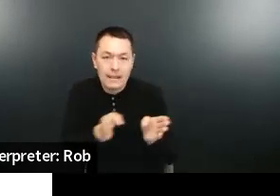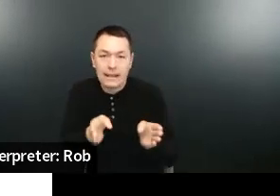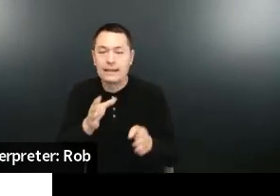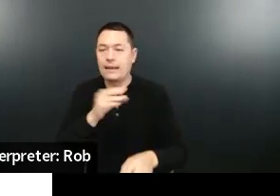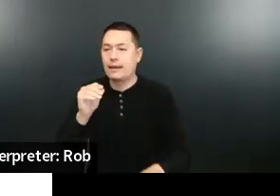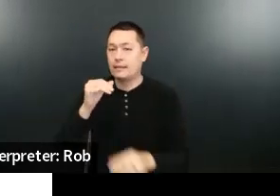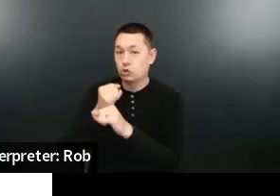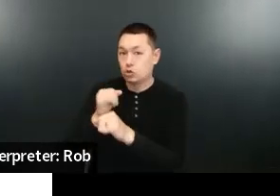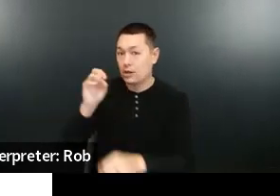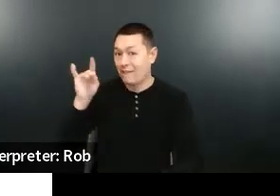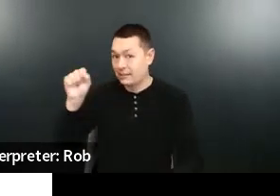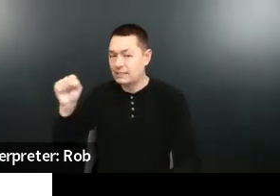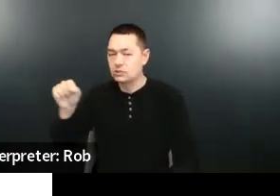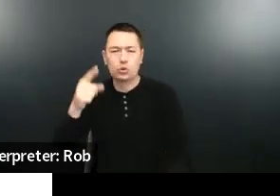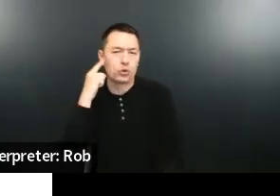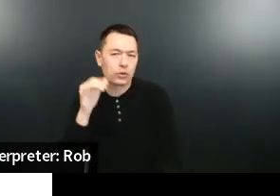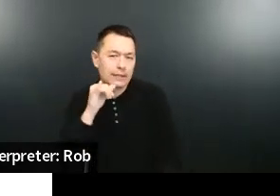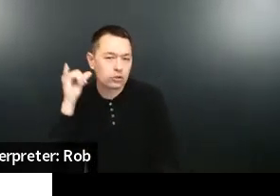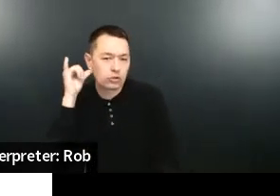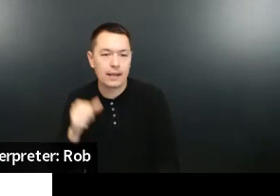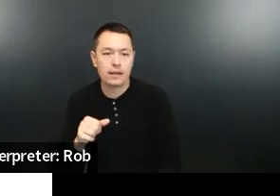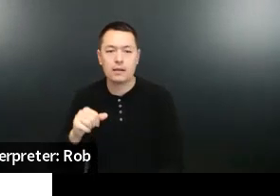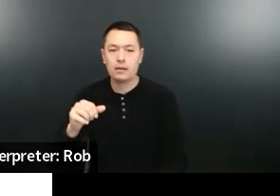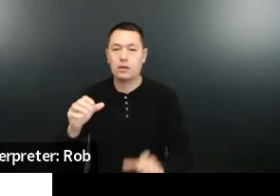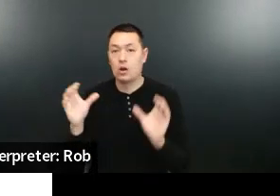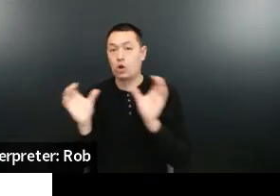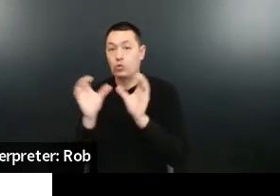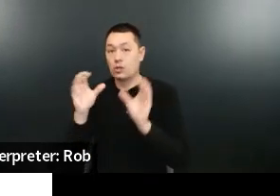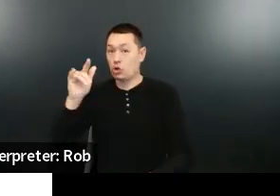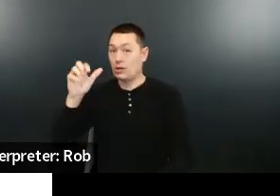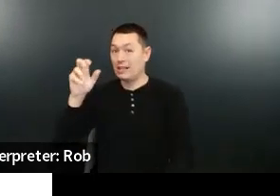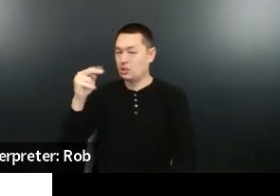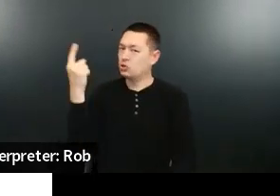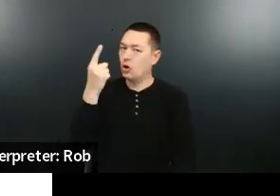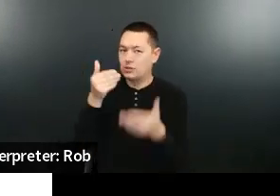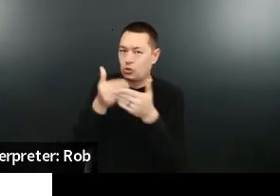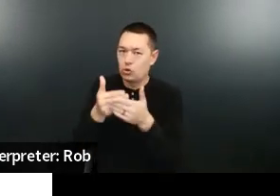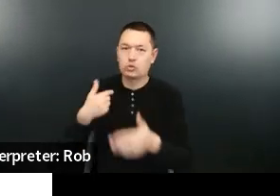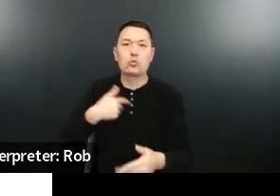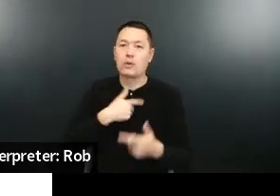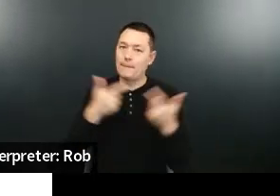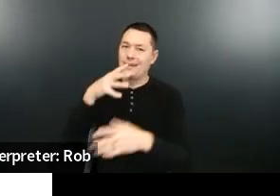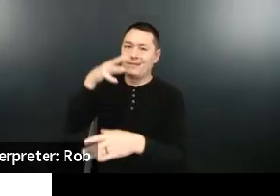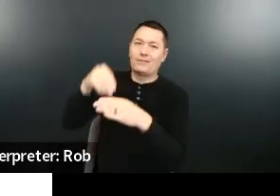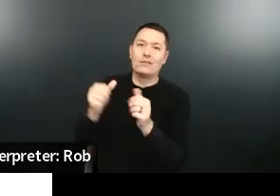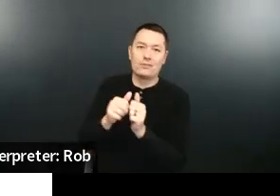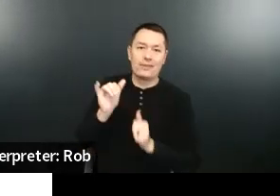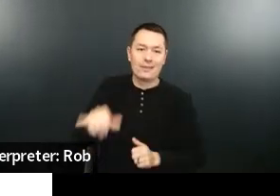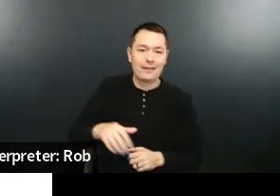As you heard yesterday, accreditation is always around the corner, and we play a big part of that, Carol, over the year, over